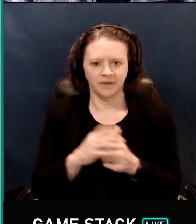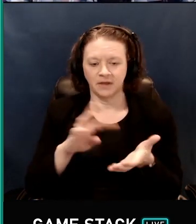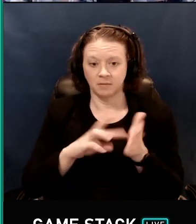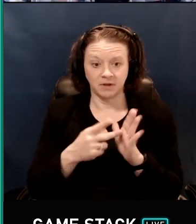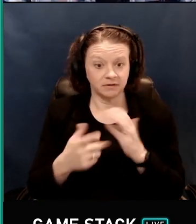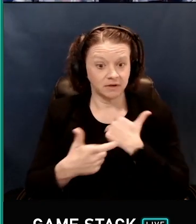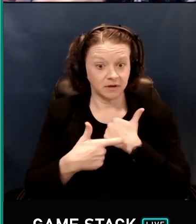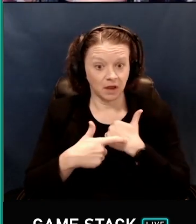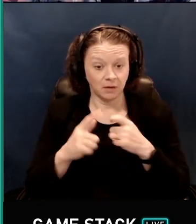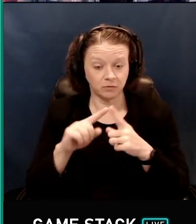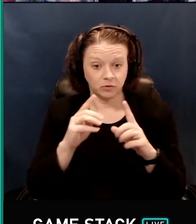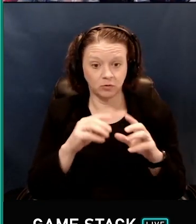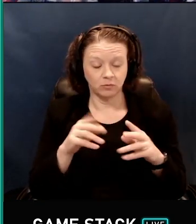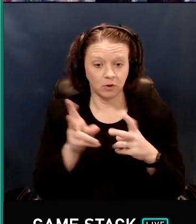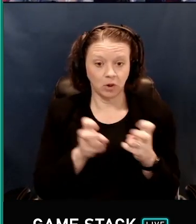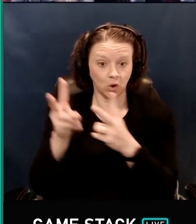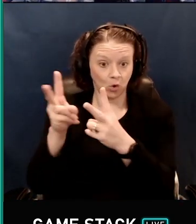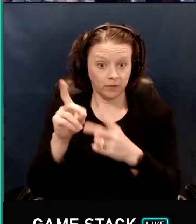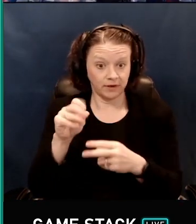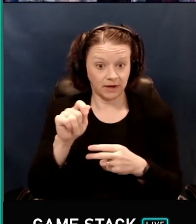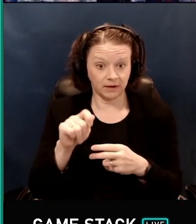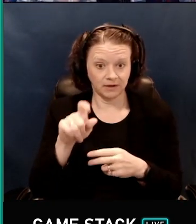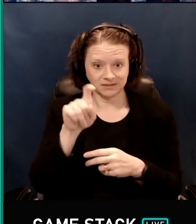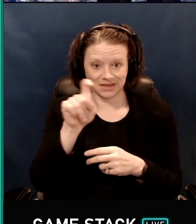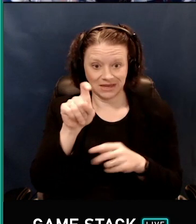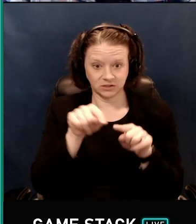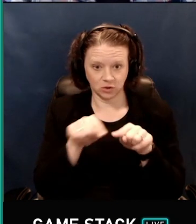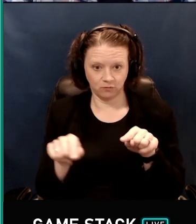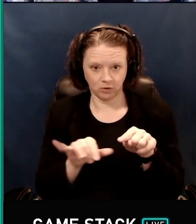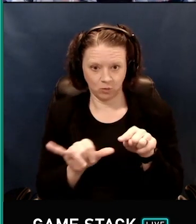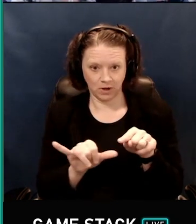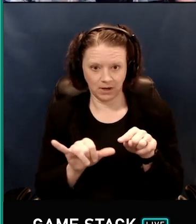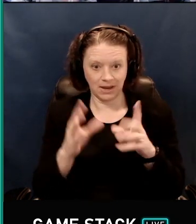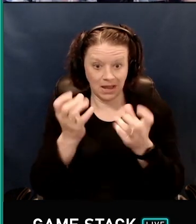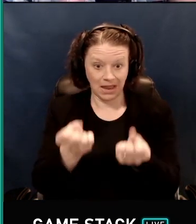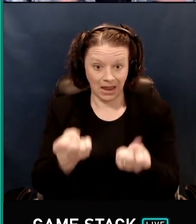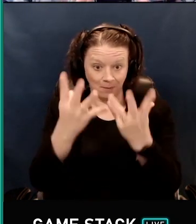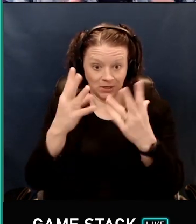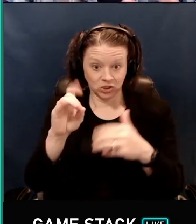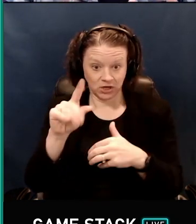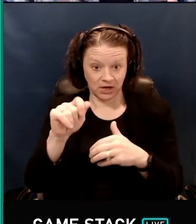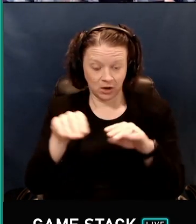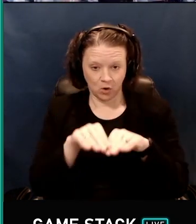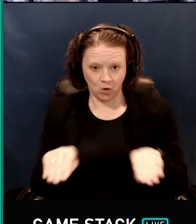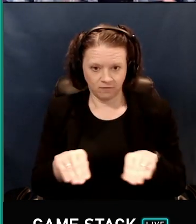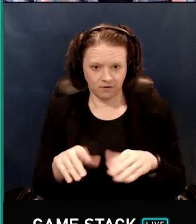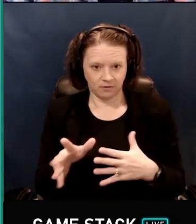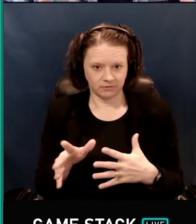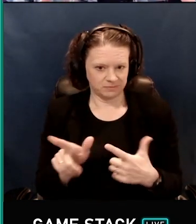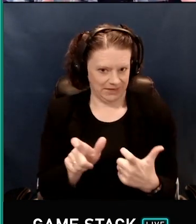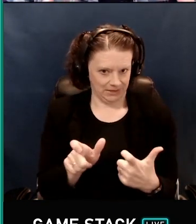Y. Amount of data over the rate of data being transferred, And so there's two things that you can do to minimize load time.